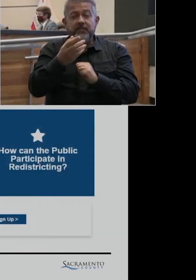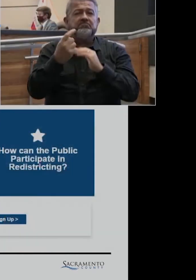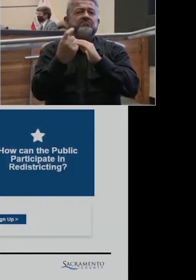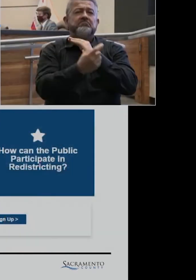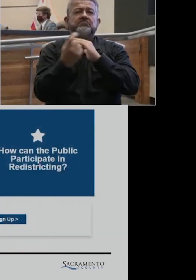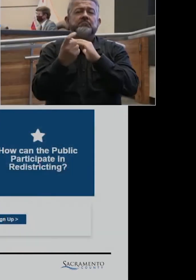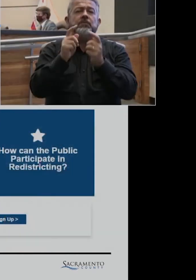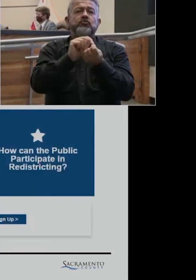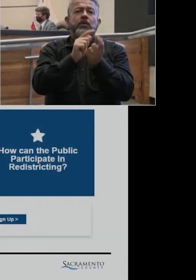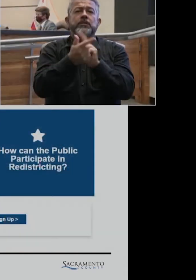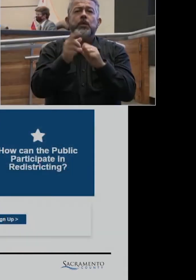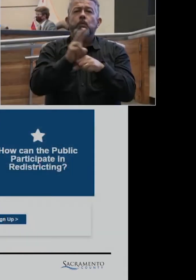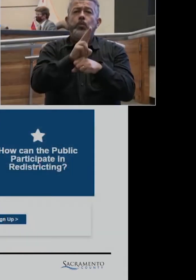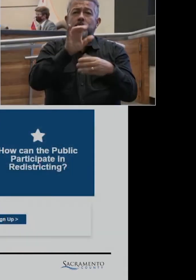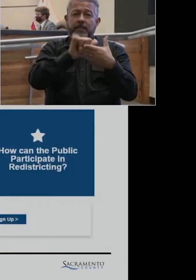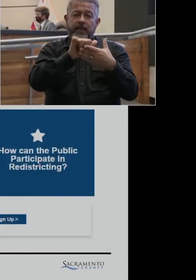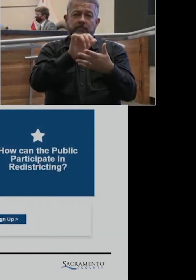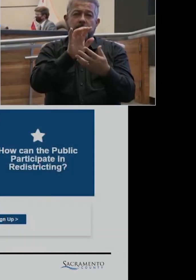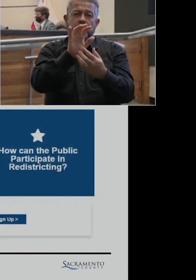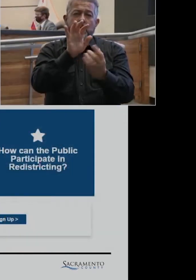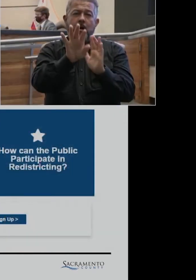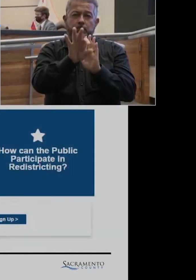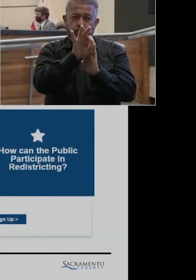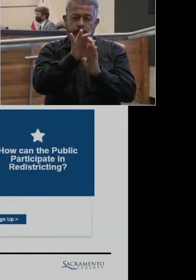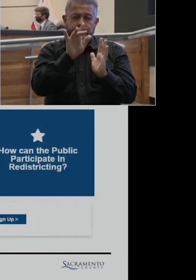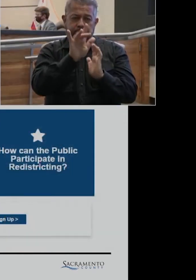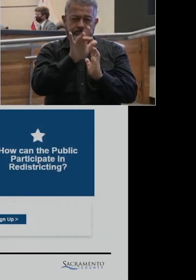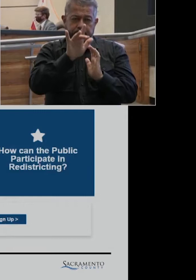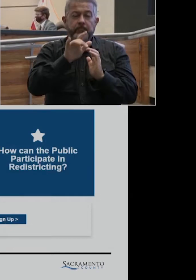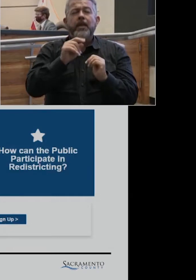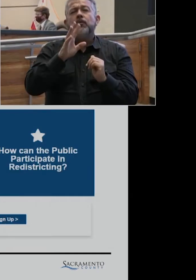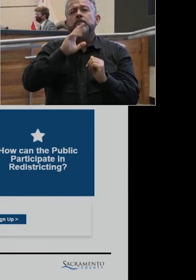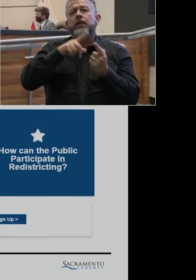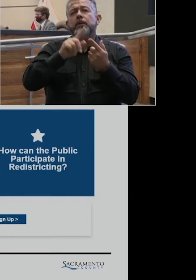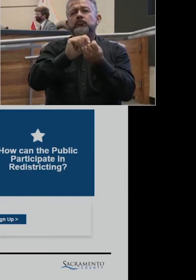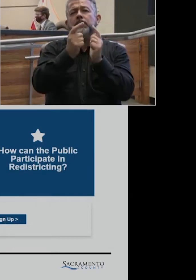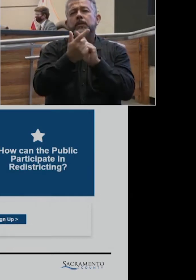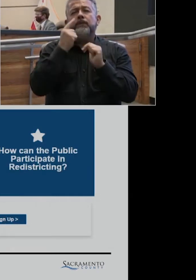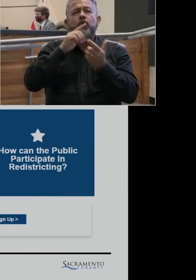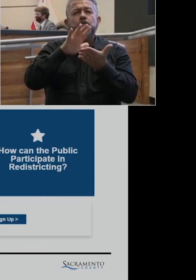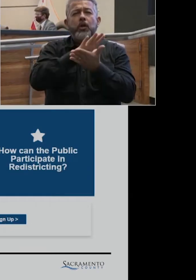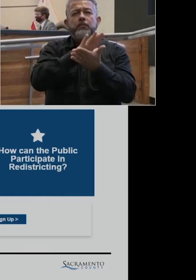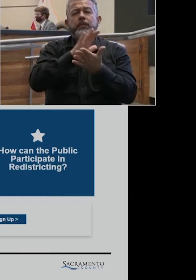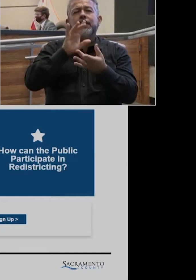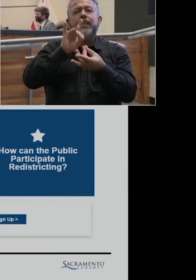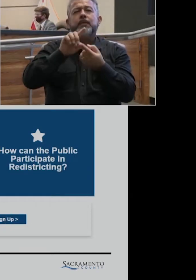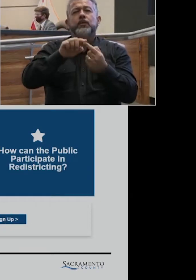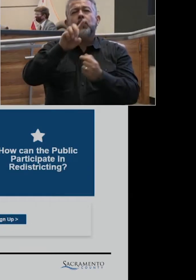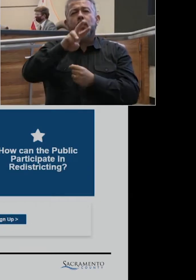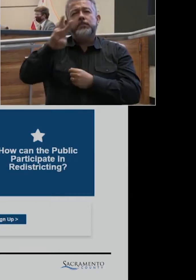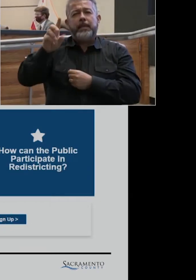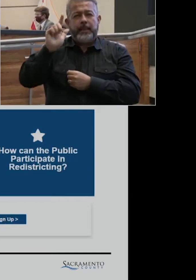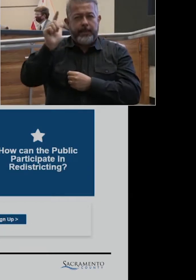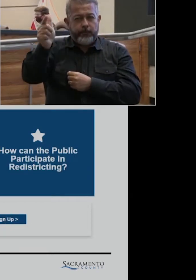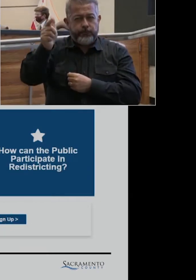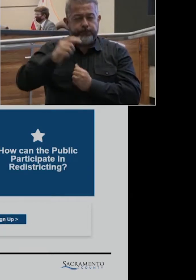TRANSLATE. THE WEBSITE CAN BE AUTOMATICALLY THE WEBSITE CAN BE AUTOMATICALLY TRANSLATED USING THIS FEATURE, TRANSLATED USING THIS FEATURE, WE PUT THE MOST CRUCIAL